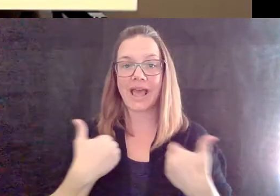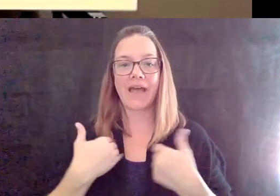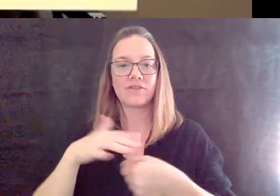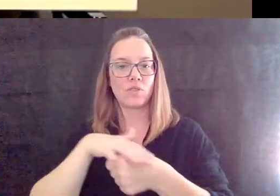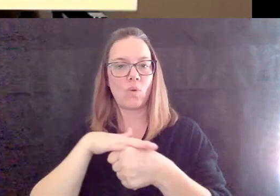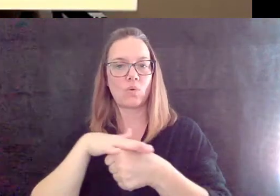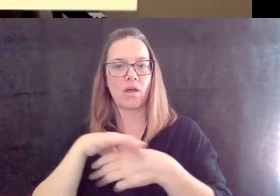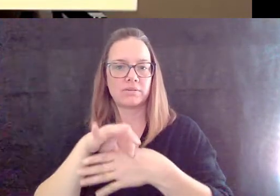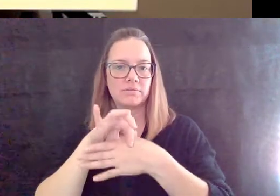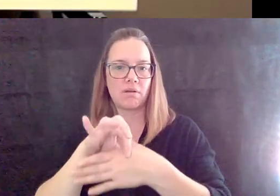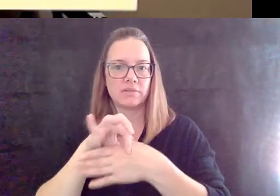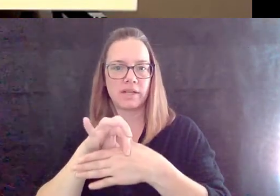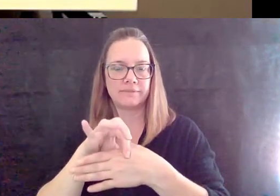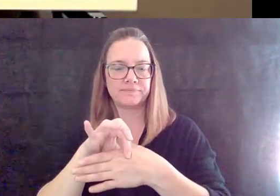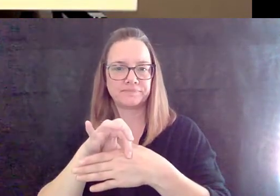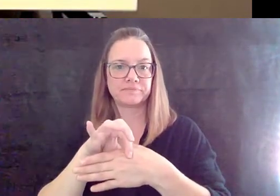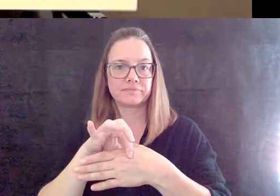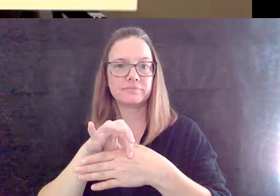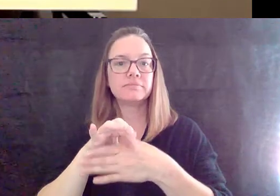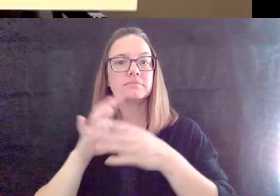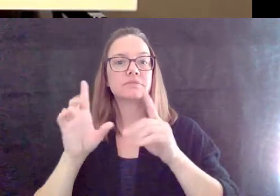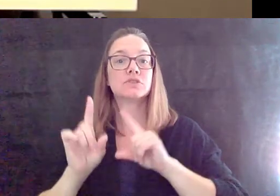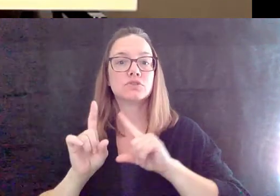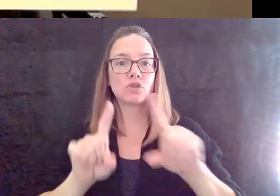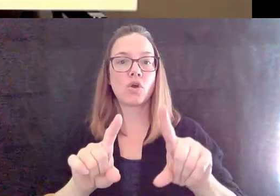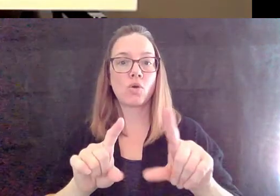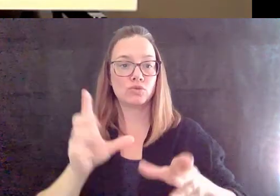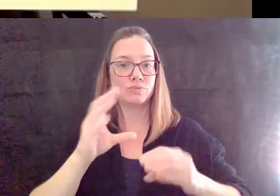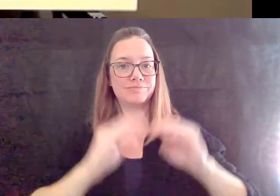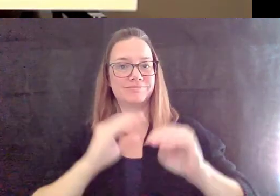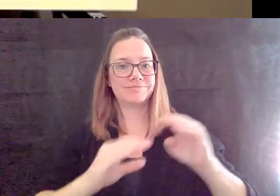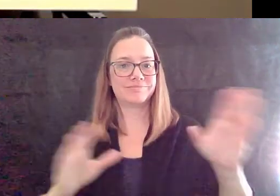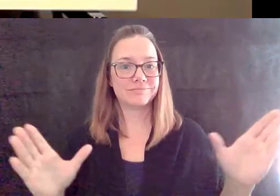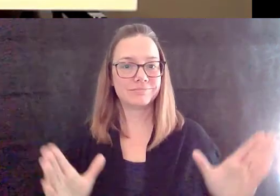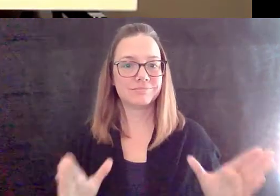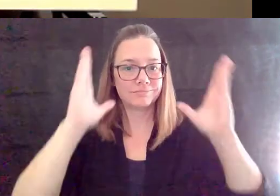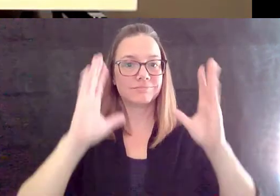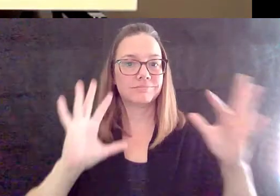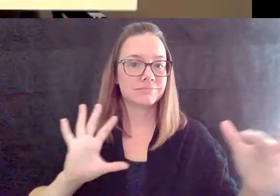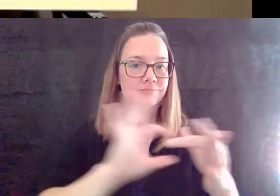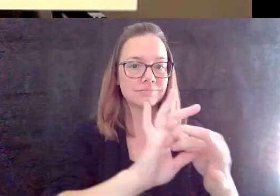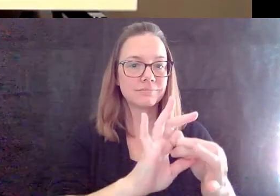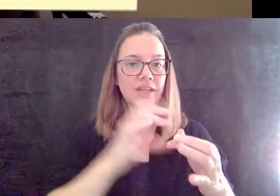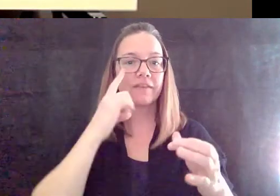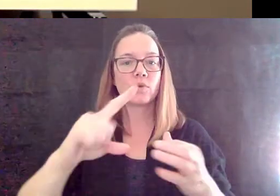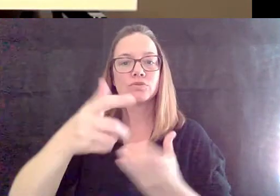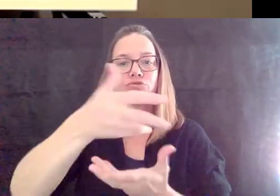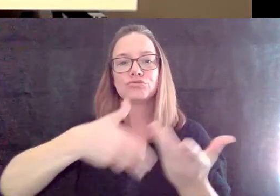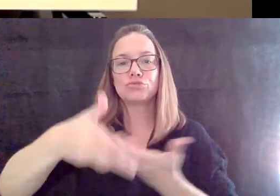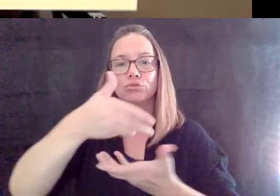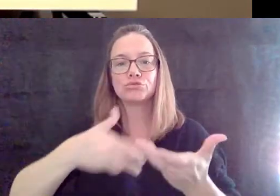And then there's localized content to brick and mortar connections for social well-being